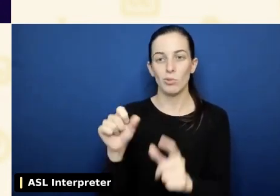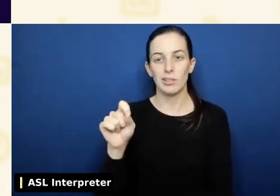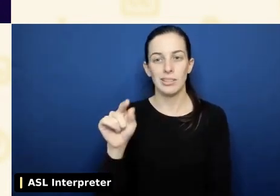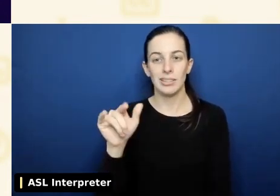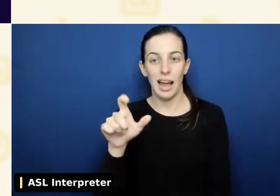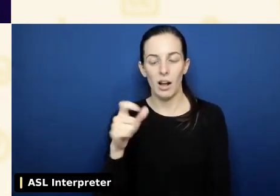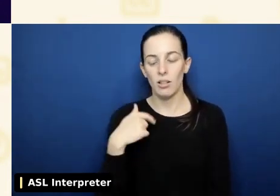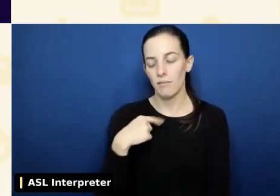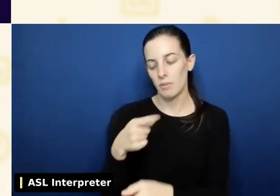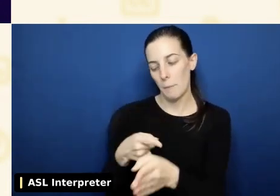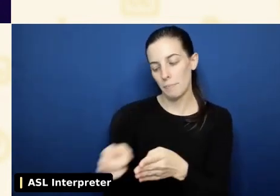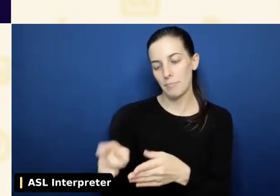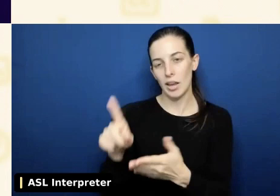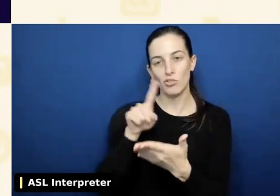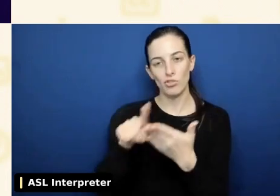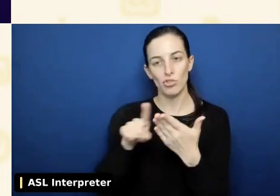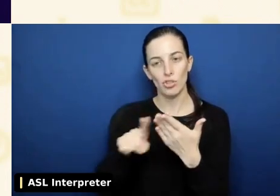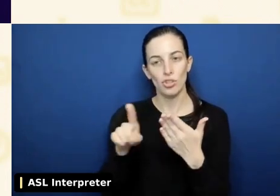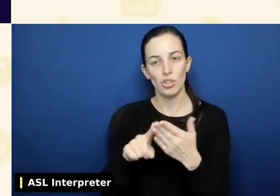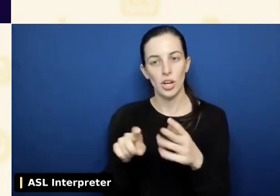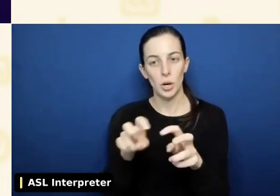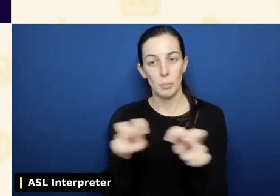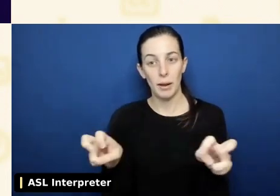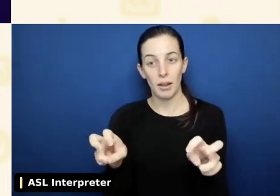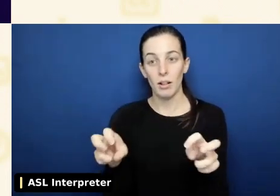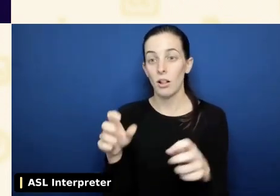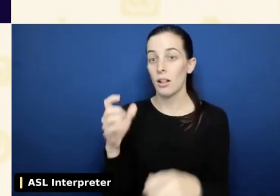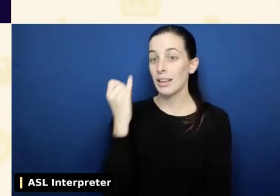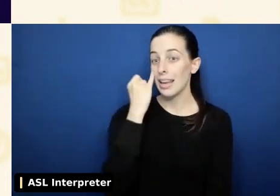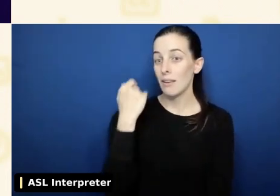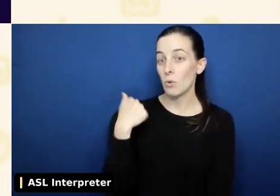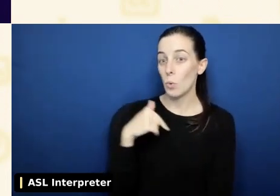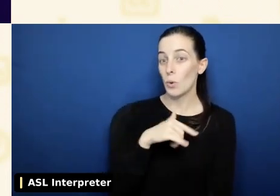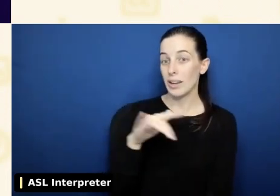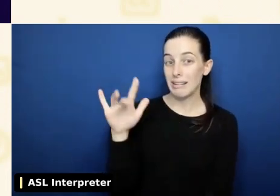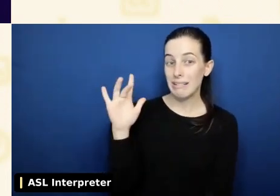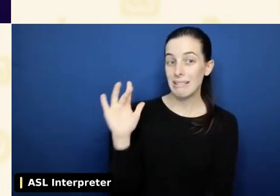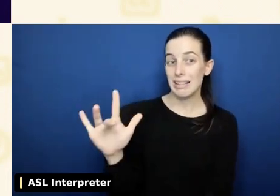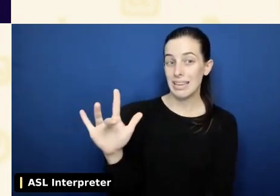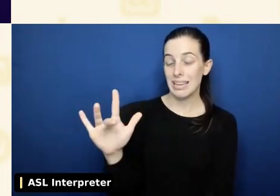and if we click that, then it will load the entire page.